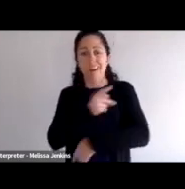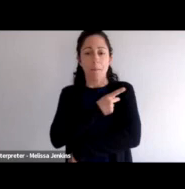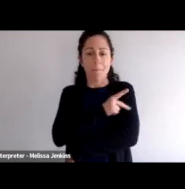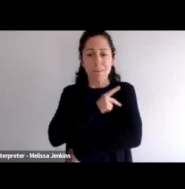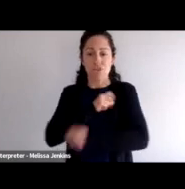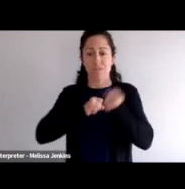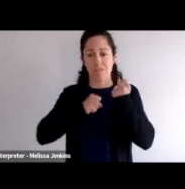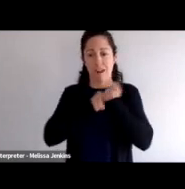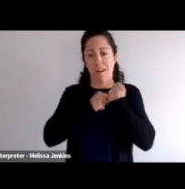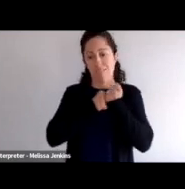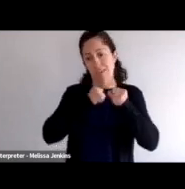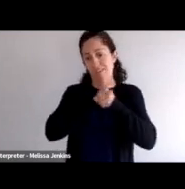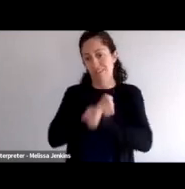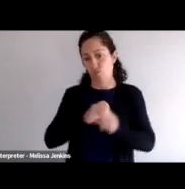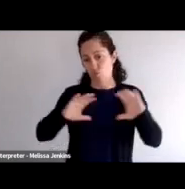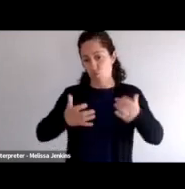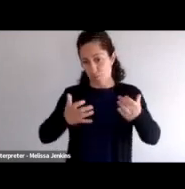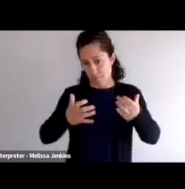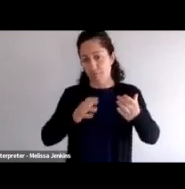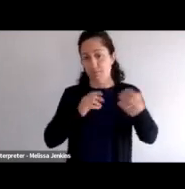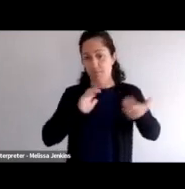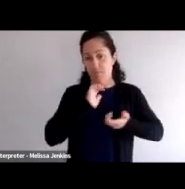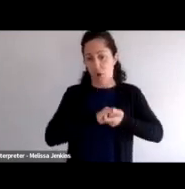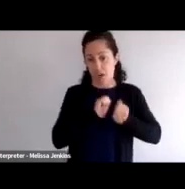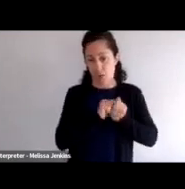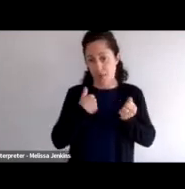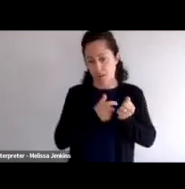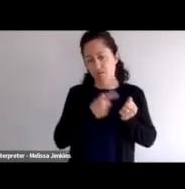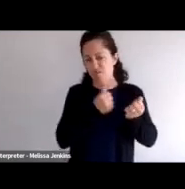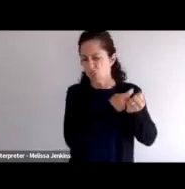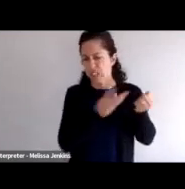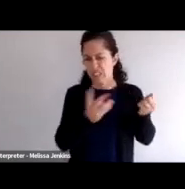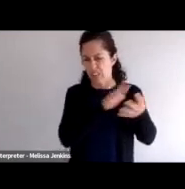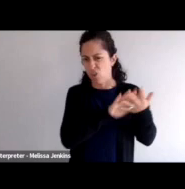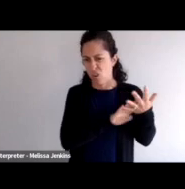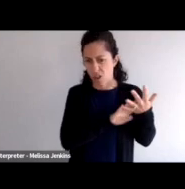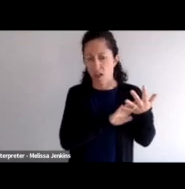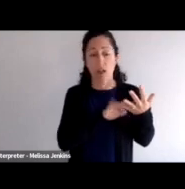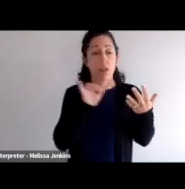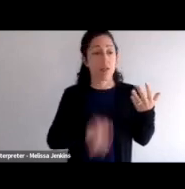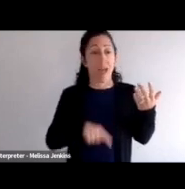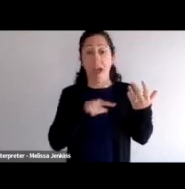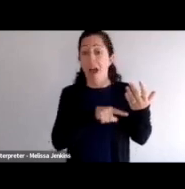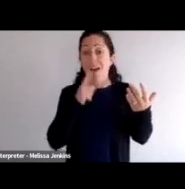with RARE-X and there are several um so this is just to share your name and email so that